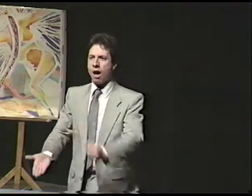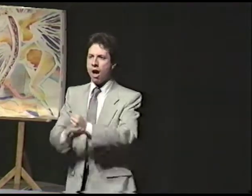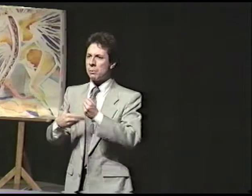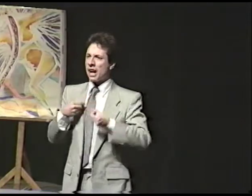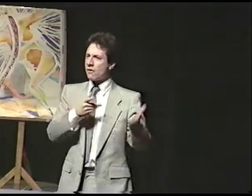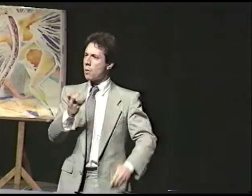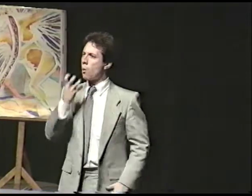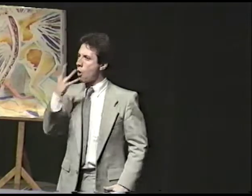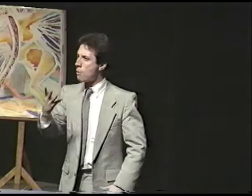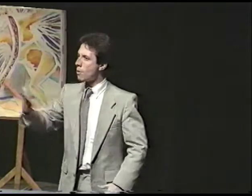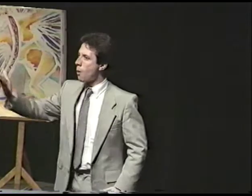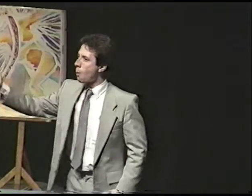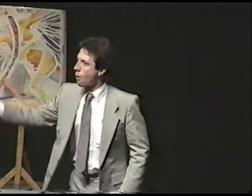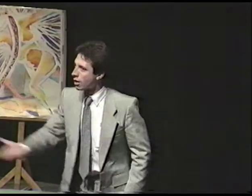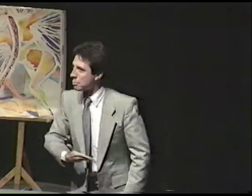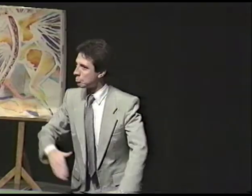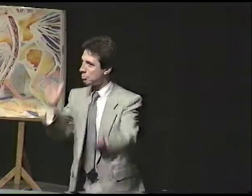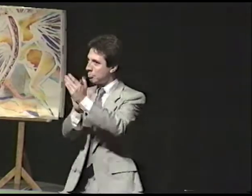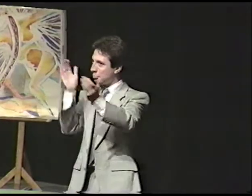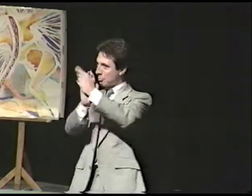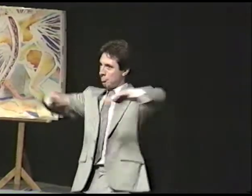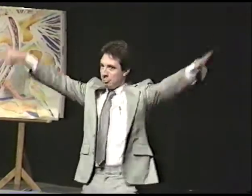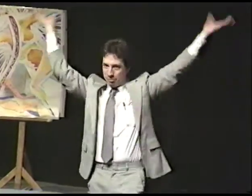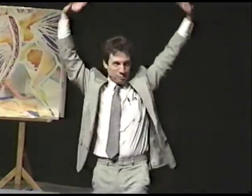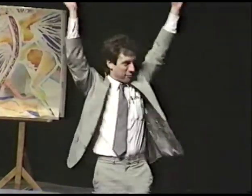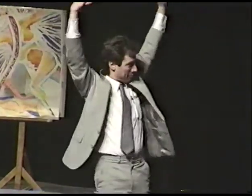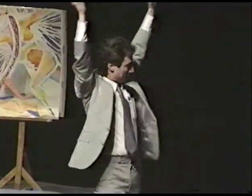I'd like you all to help me give him a warm welcome, Peter Cook.